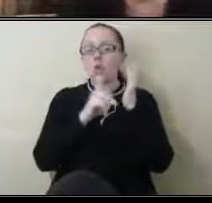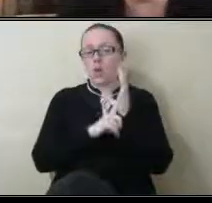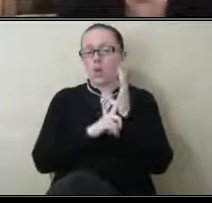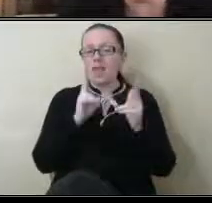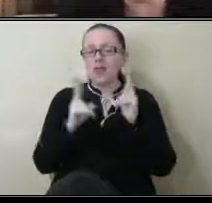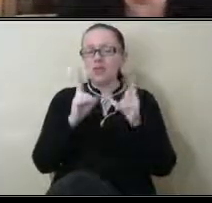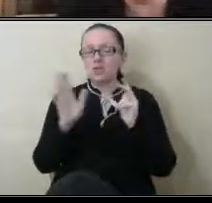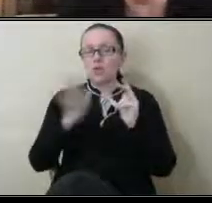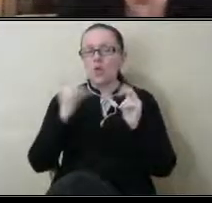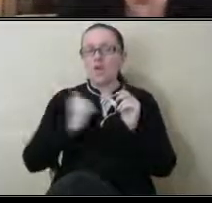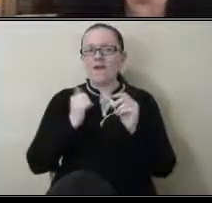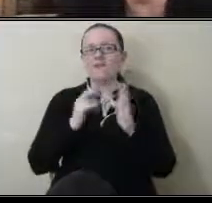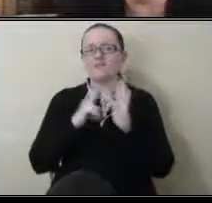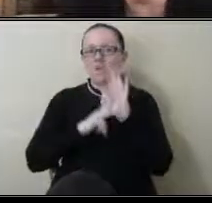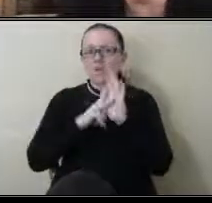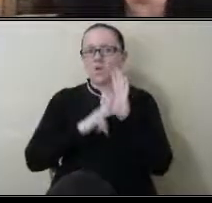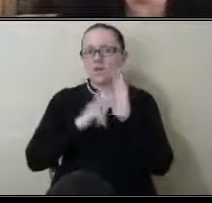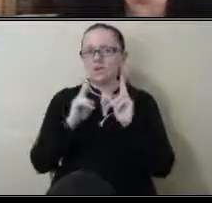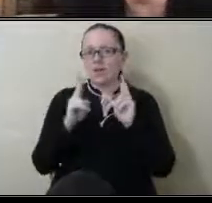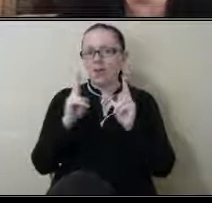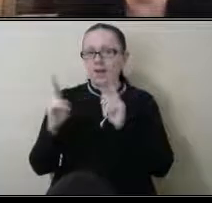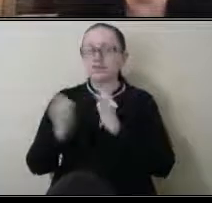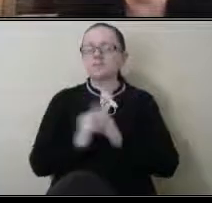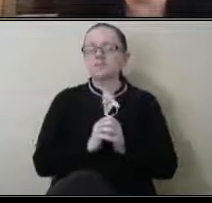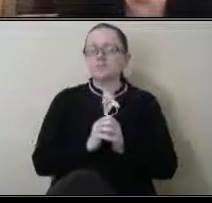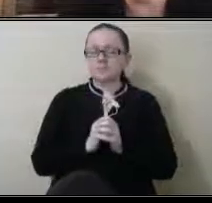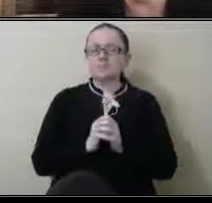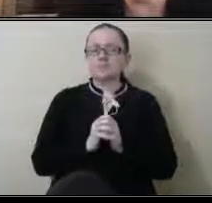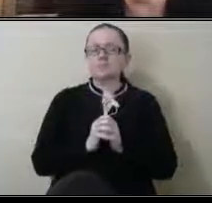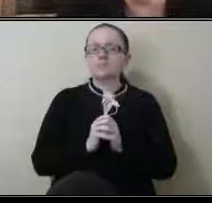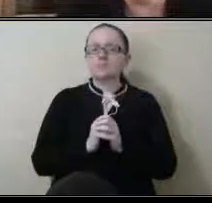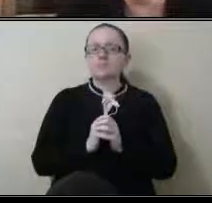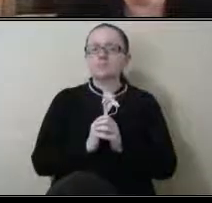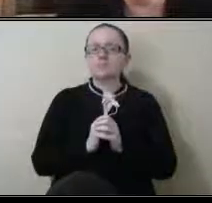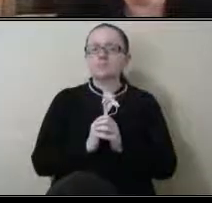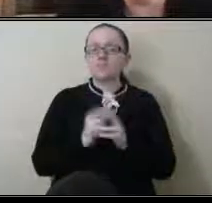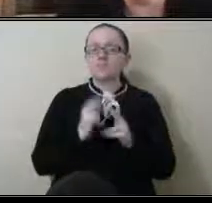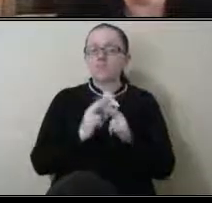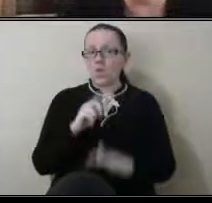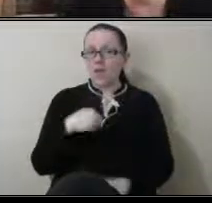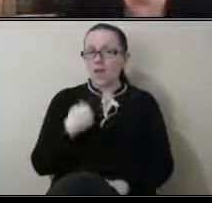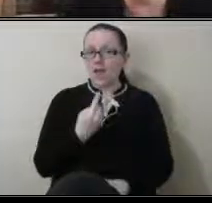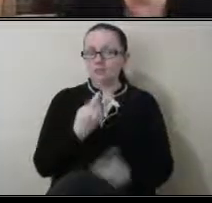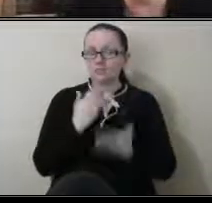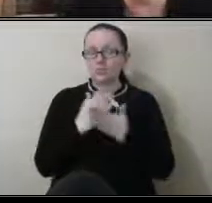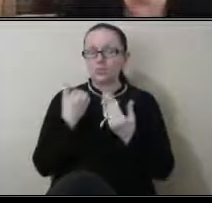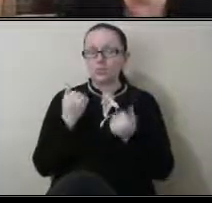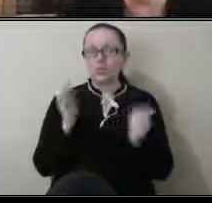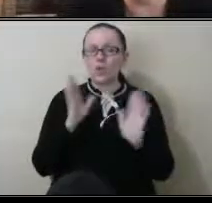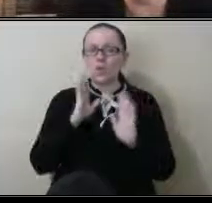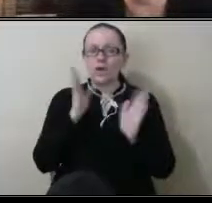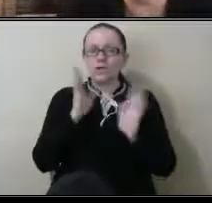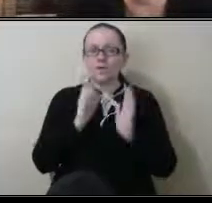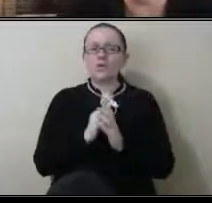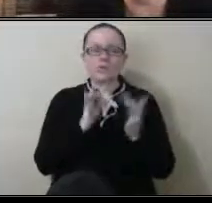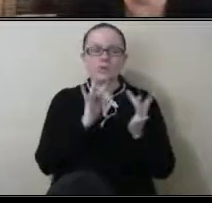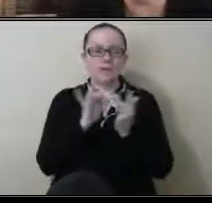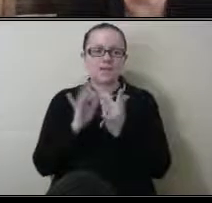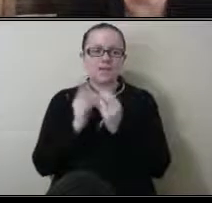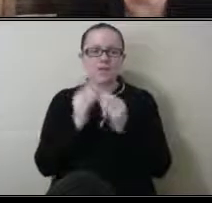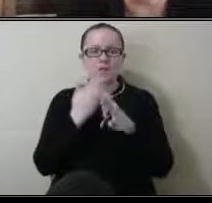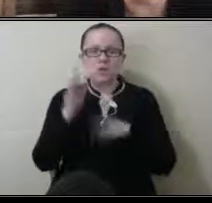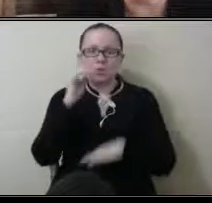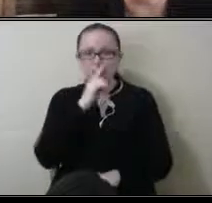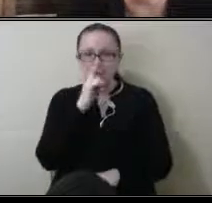and so on um so secretly for us it's wonderful to connect with new people and to meet you and